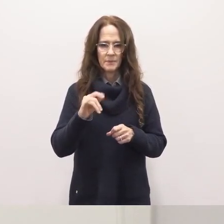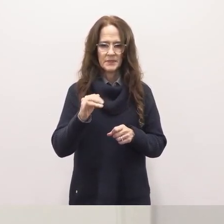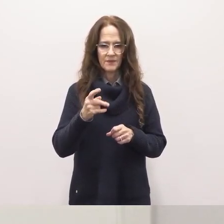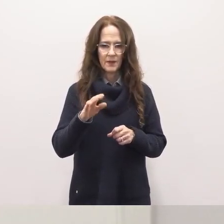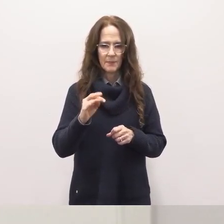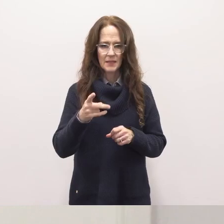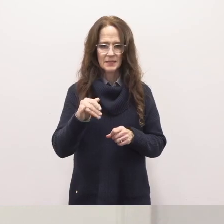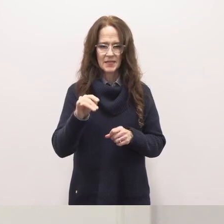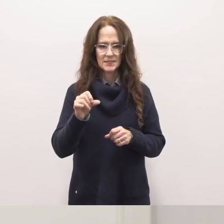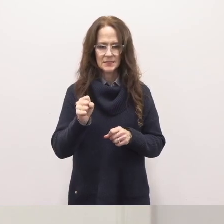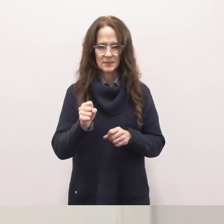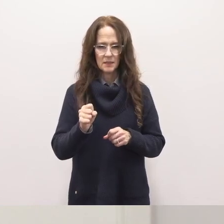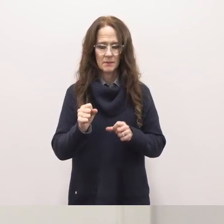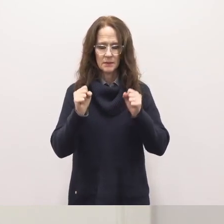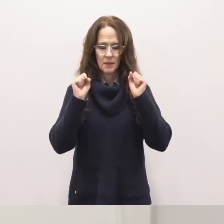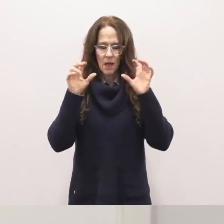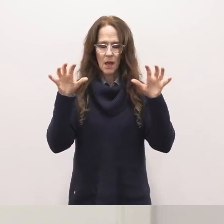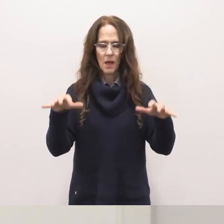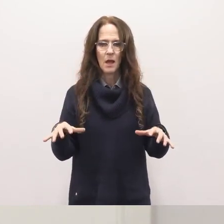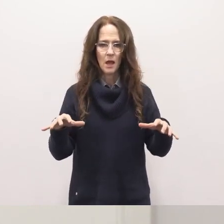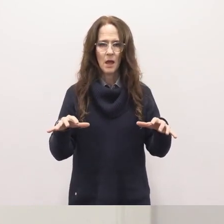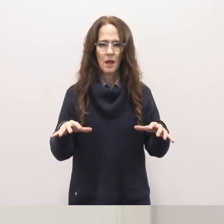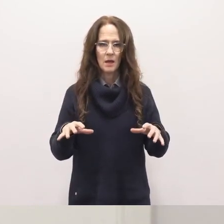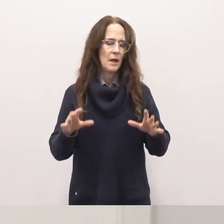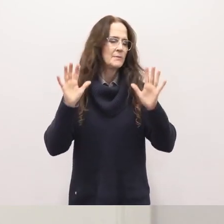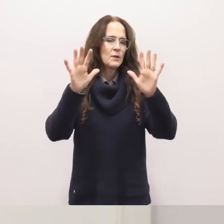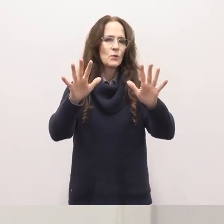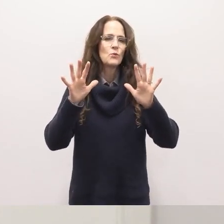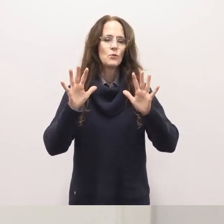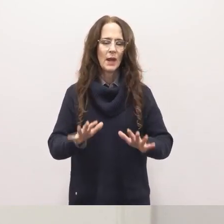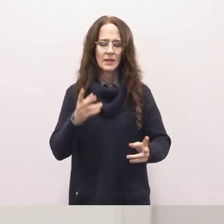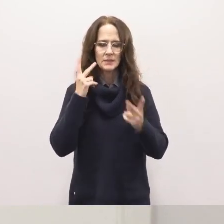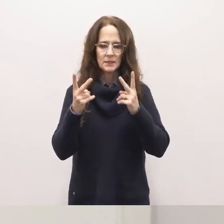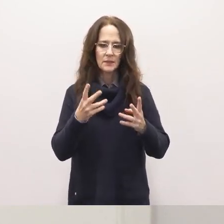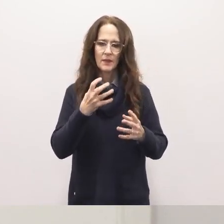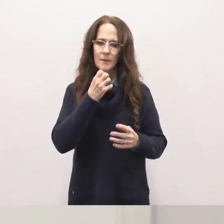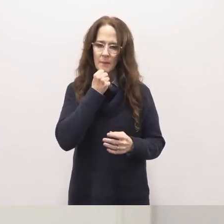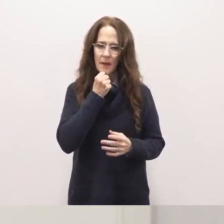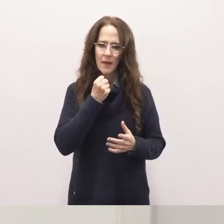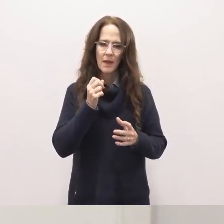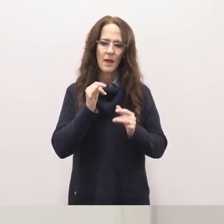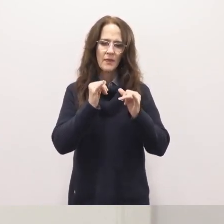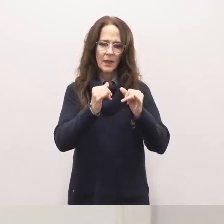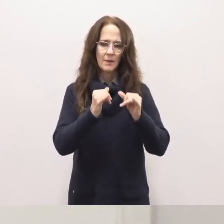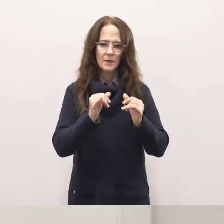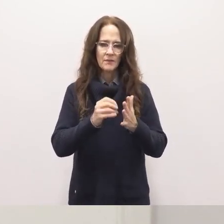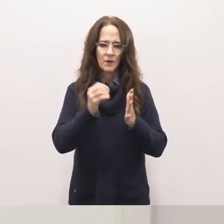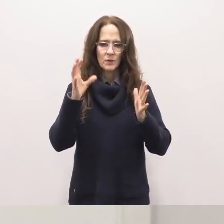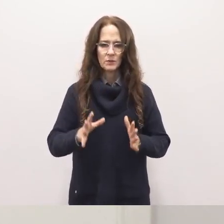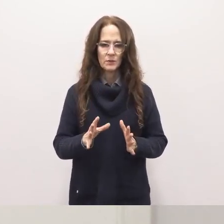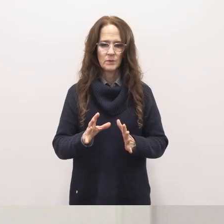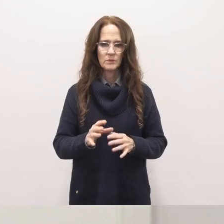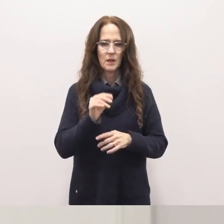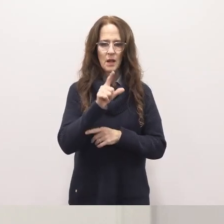It has been incredible to see the compassion and empathy of our students. In addition to what was said about Long Beach giving